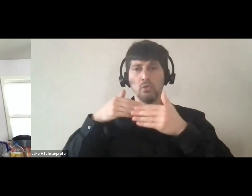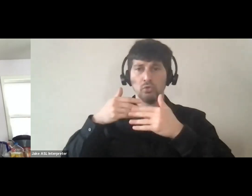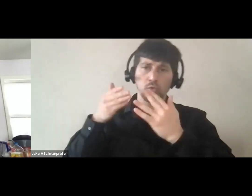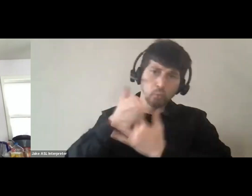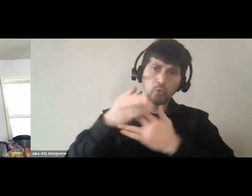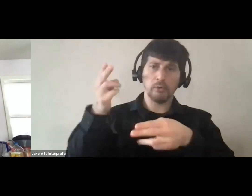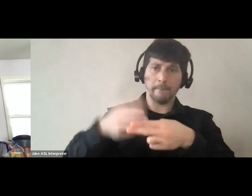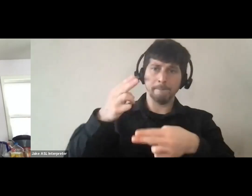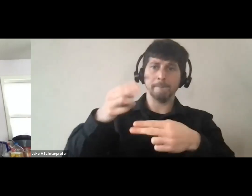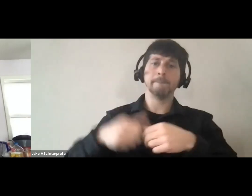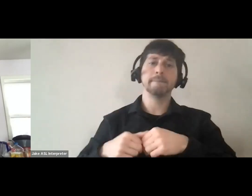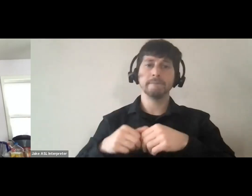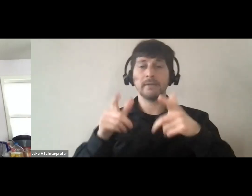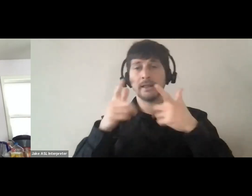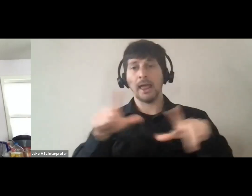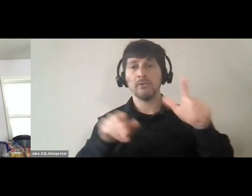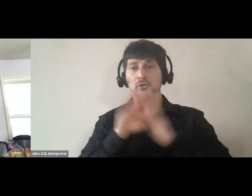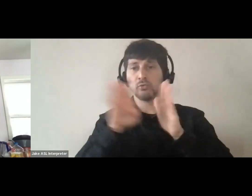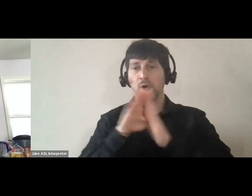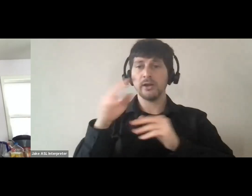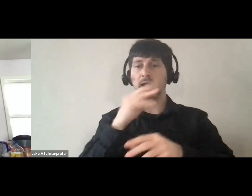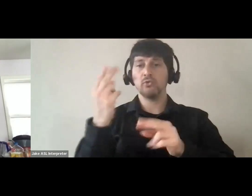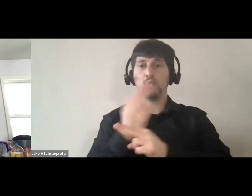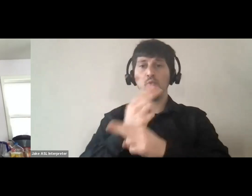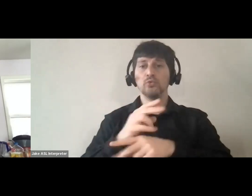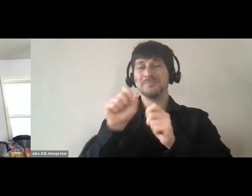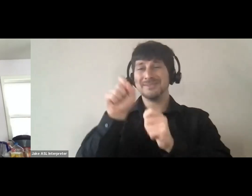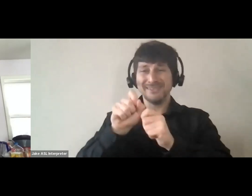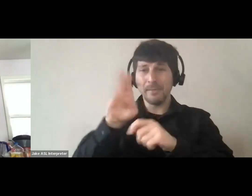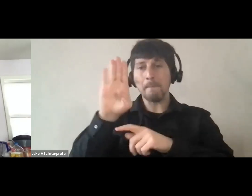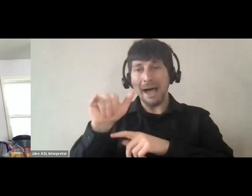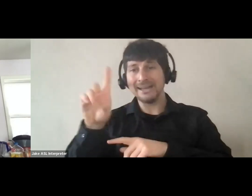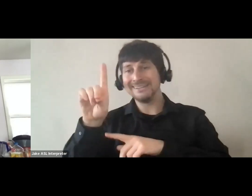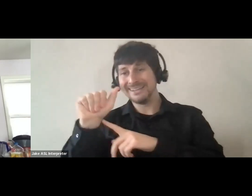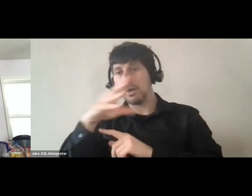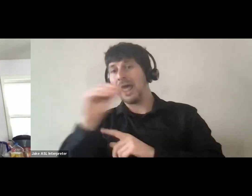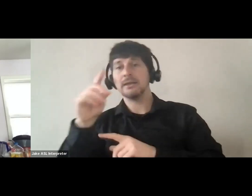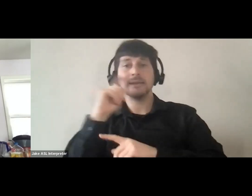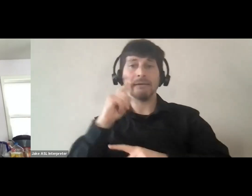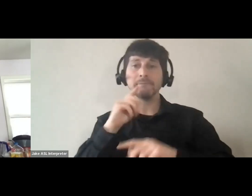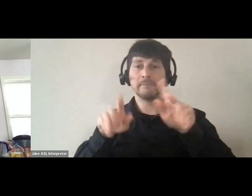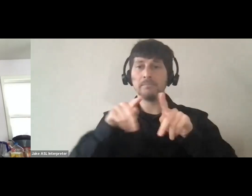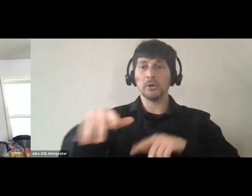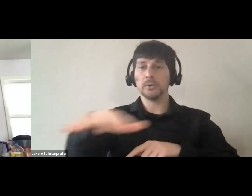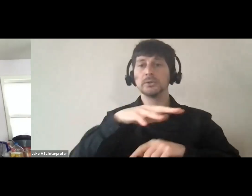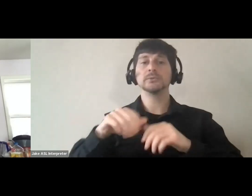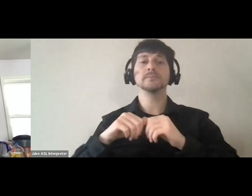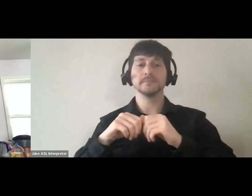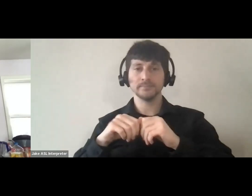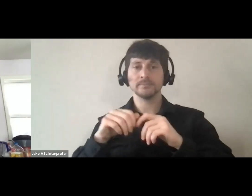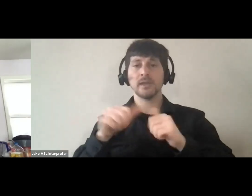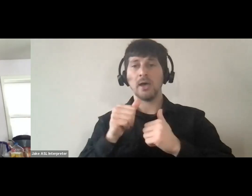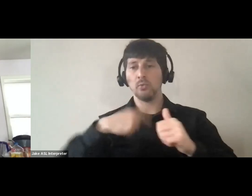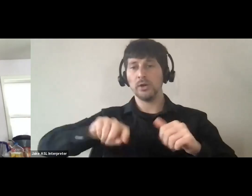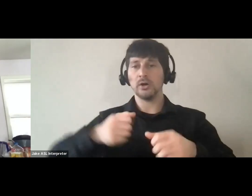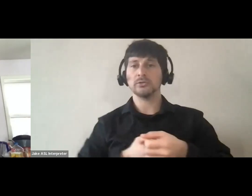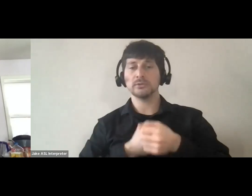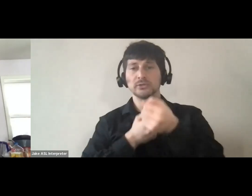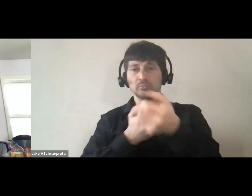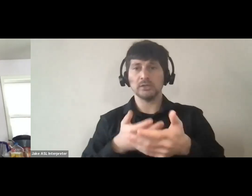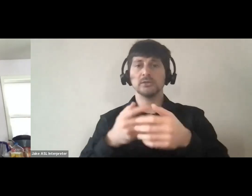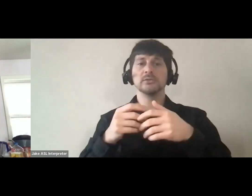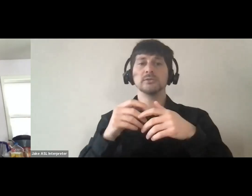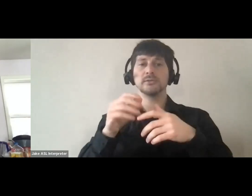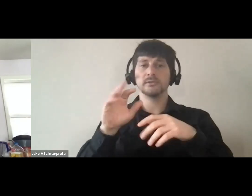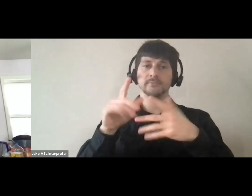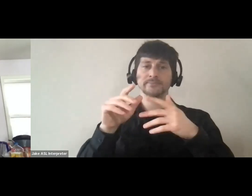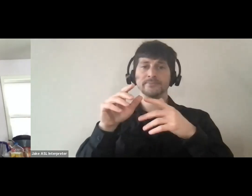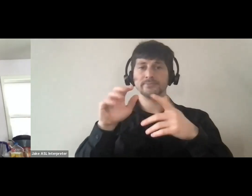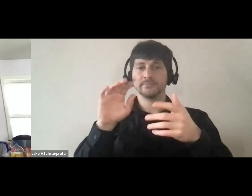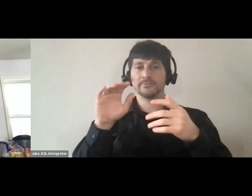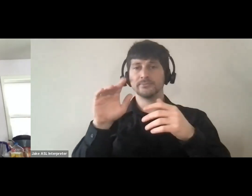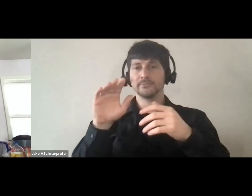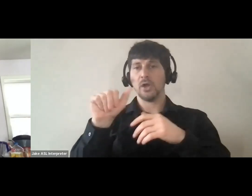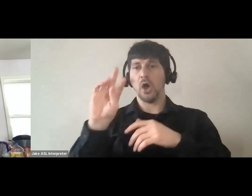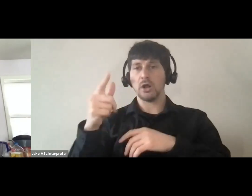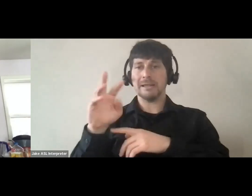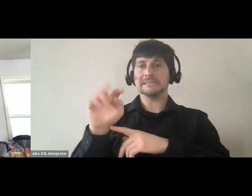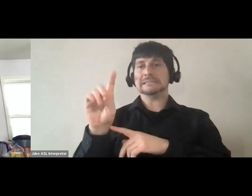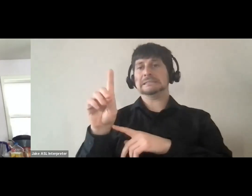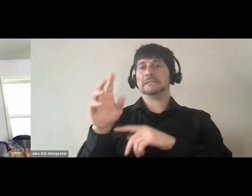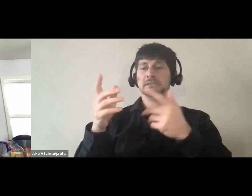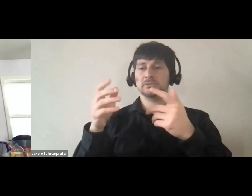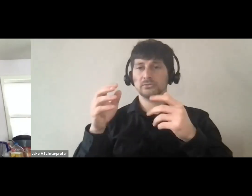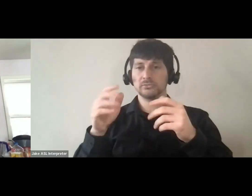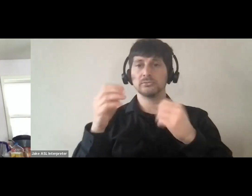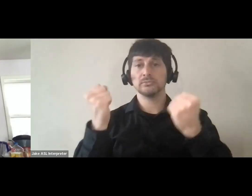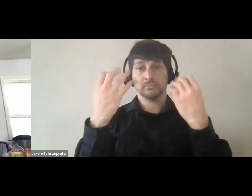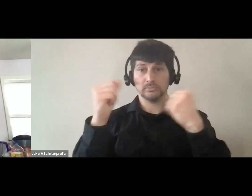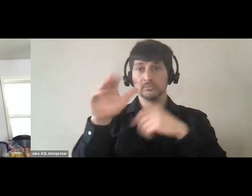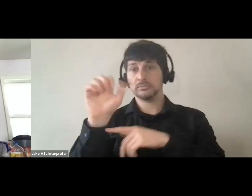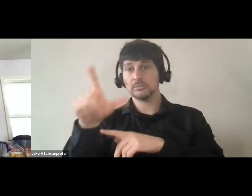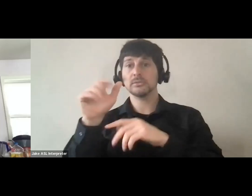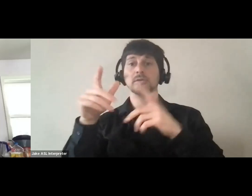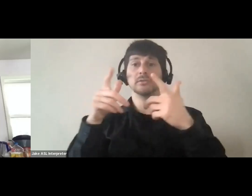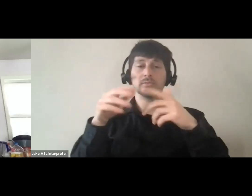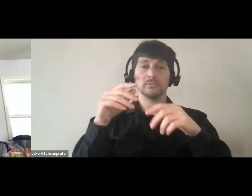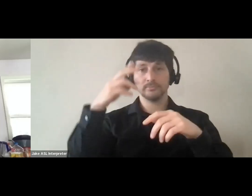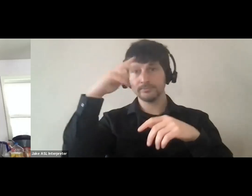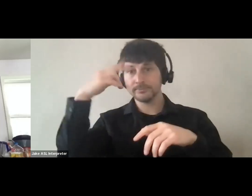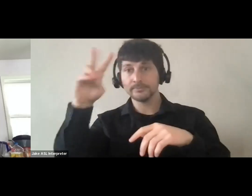Our languages carry our cultures and tie us to each other, to our ancestors and to the way we understand life through the practice of naming.